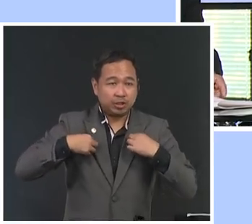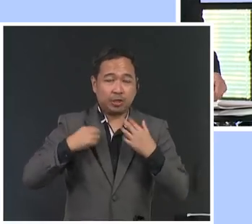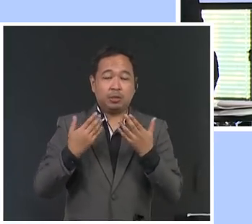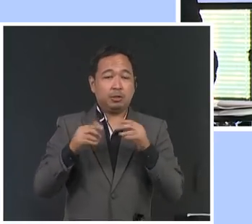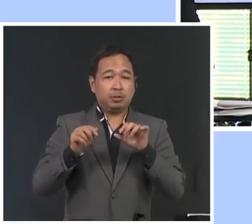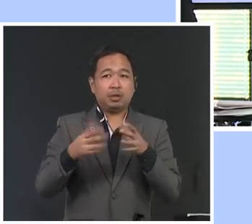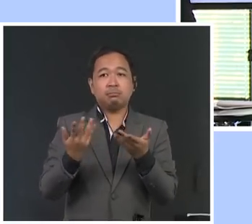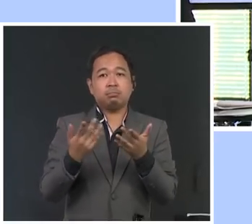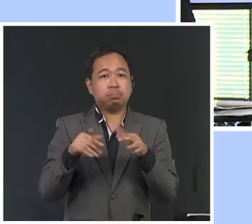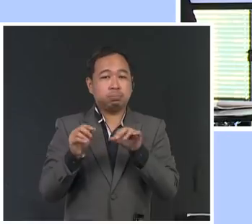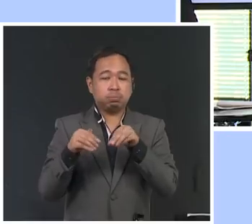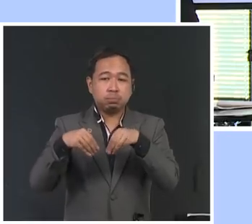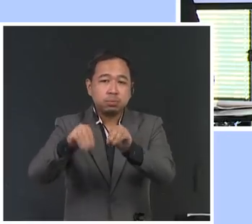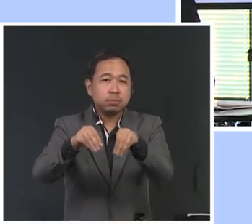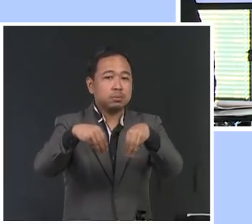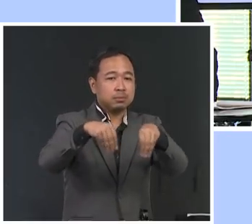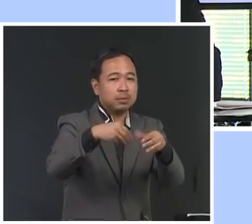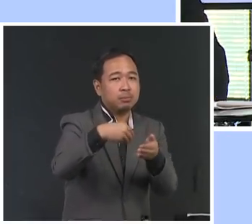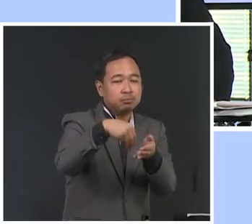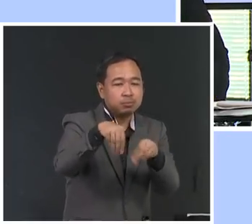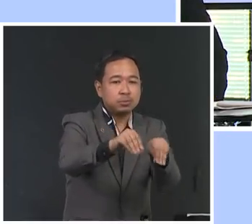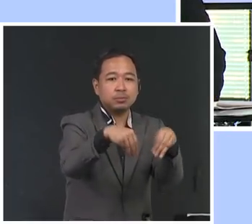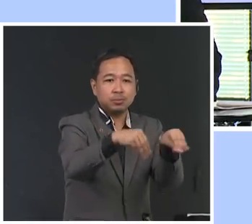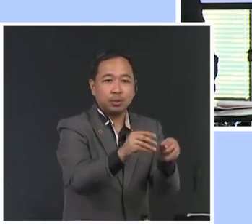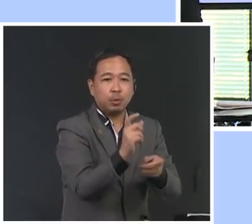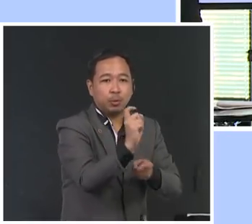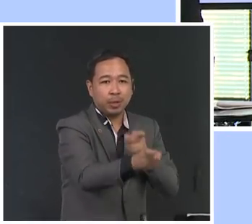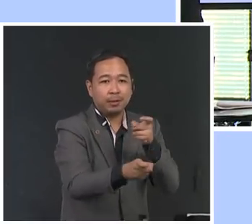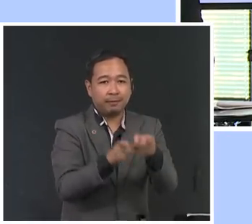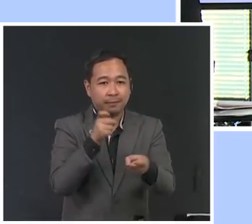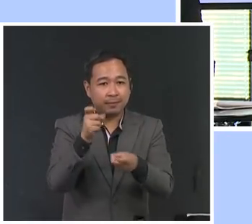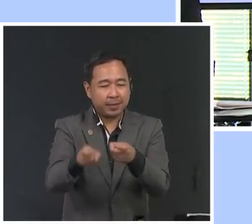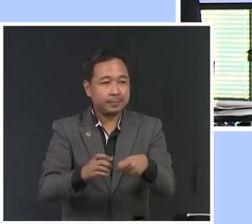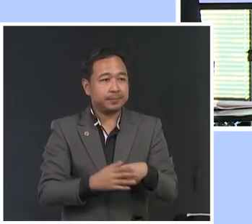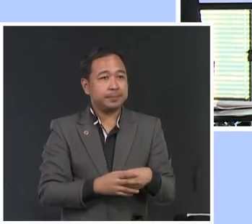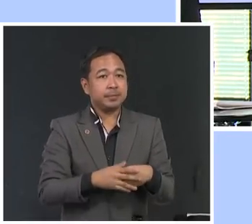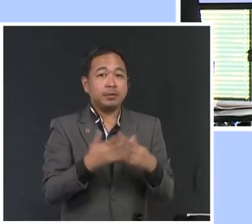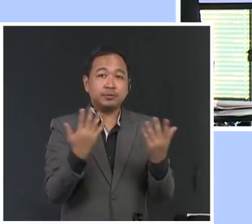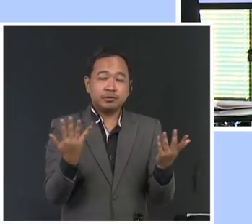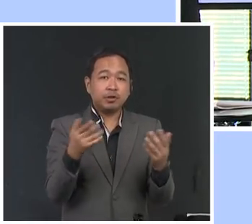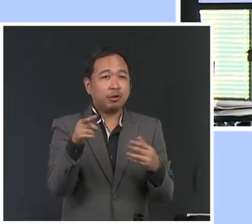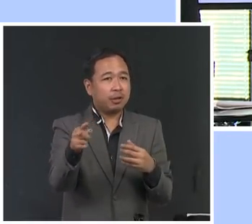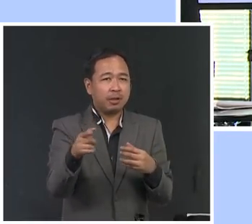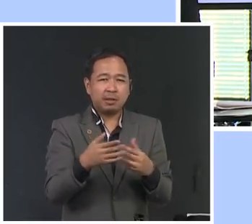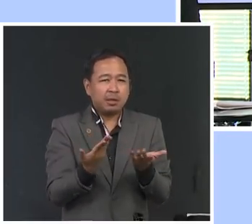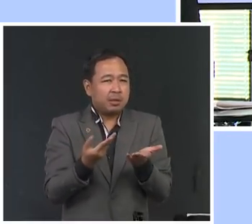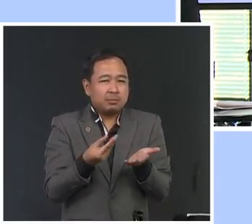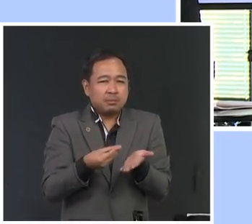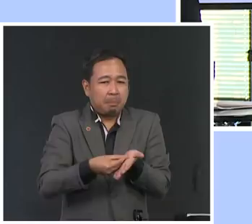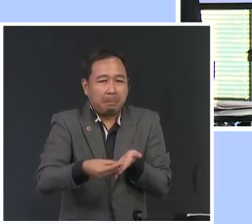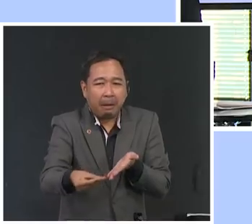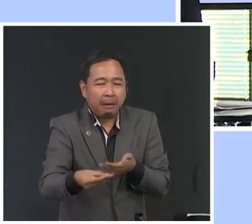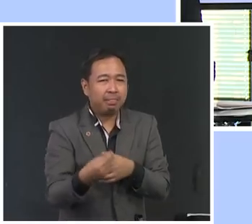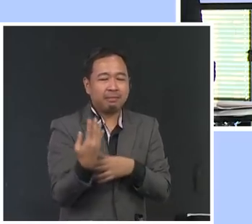It says that Shimani is on the right-hand side of Tottori Prefecture. So they also created a T-shirt which said that.